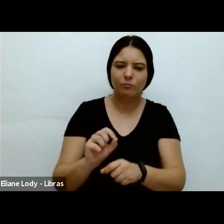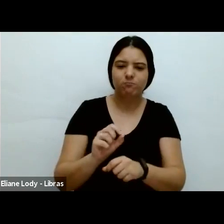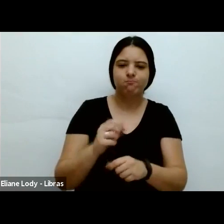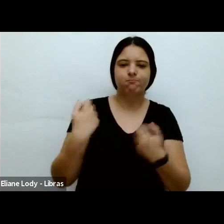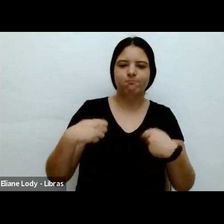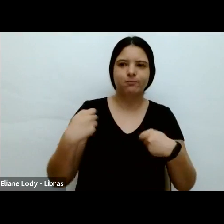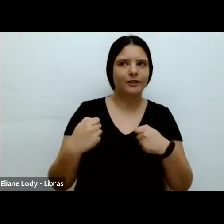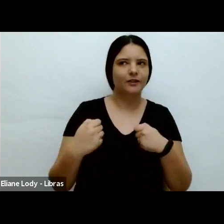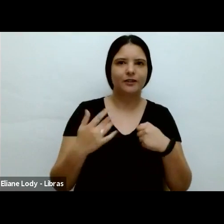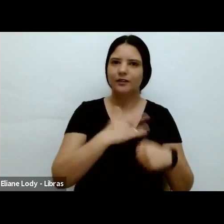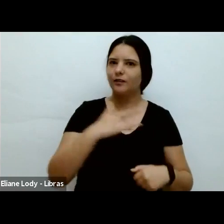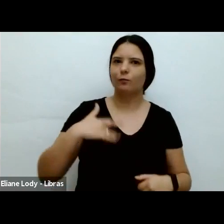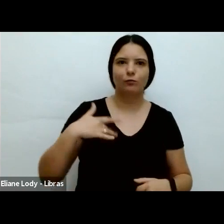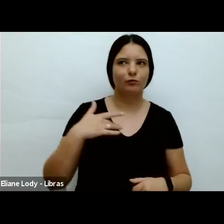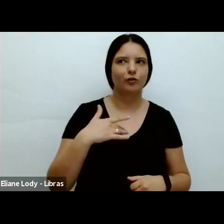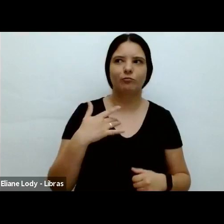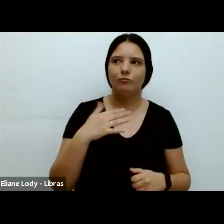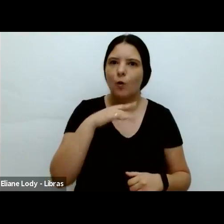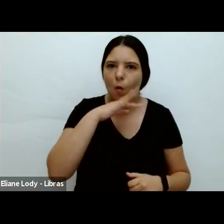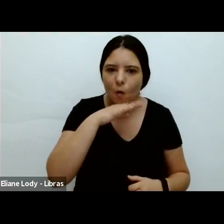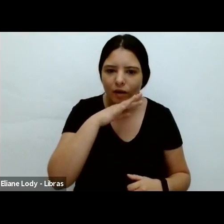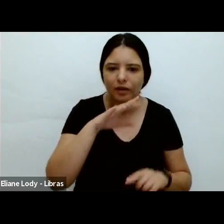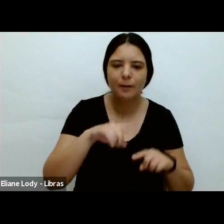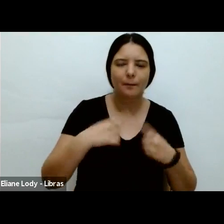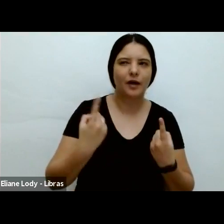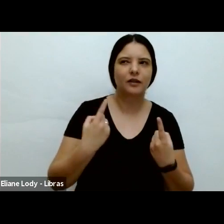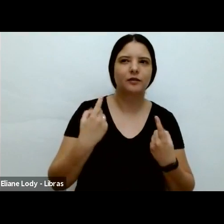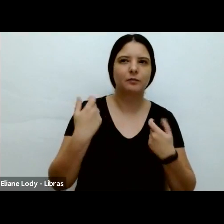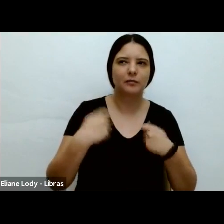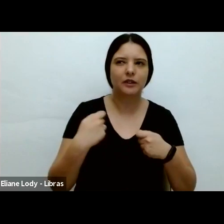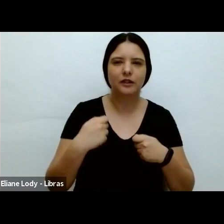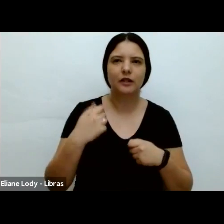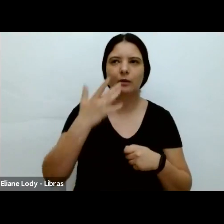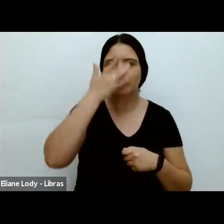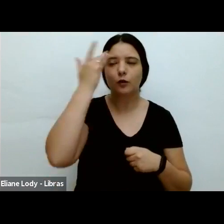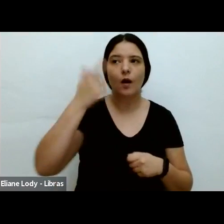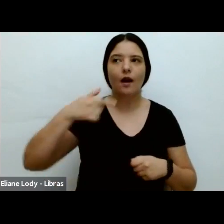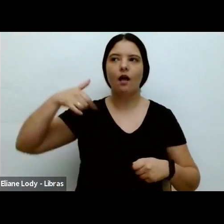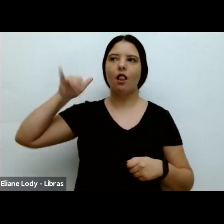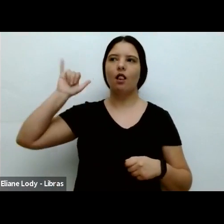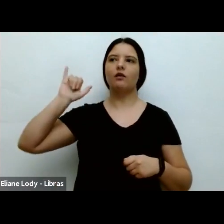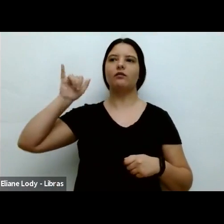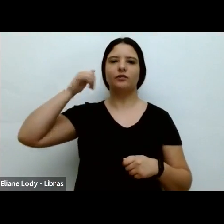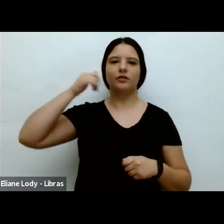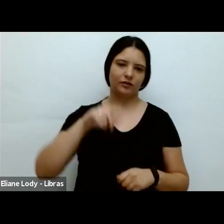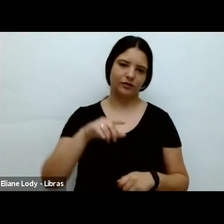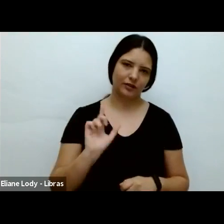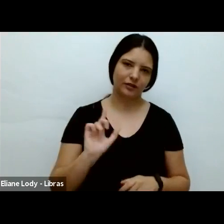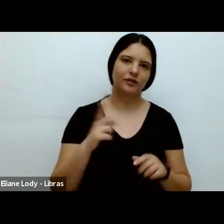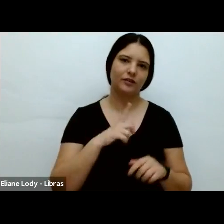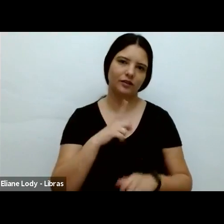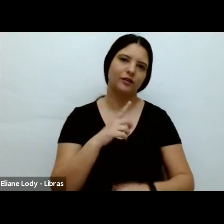And it is very critical for. And it is very critical for preventing. preventing